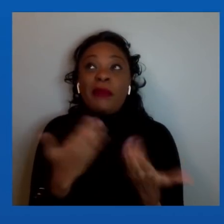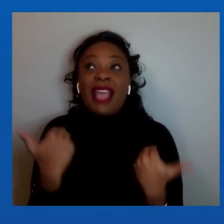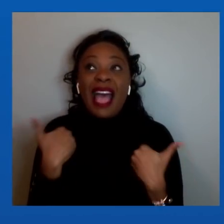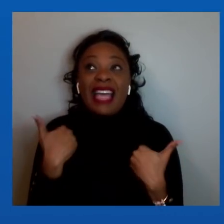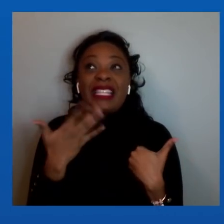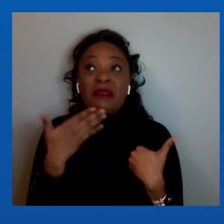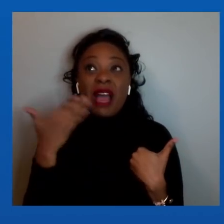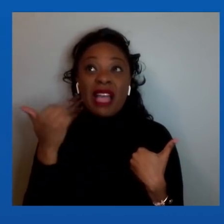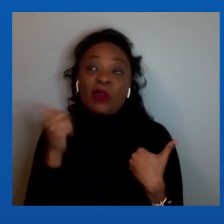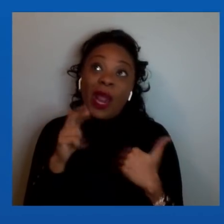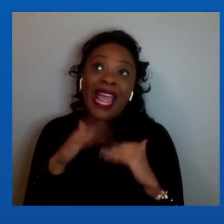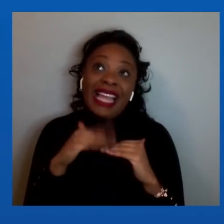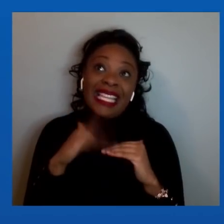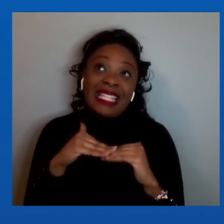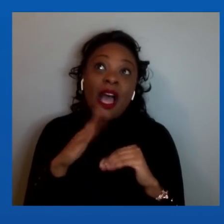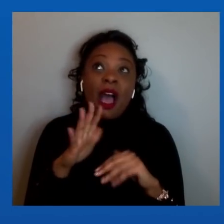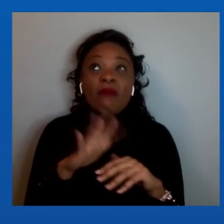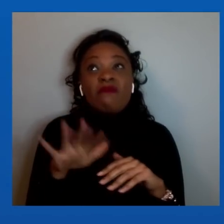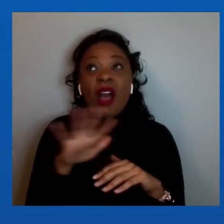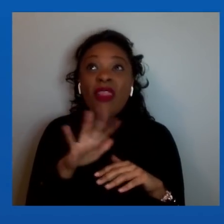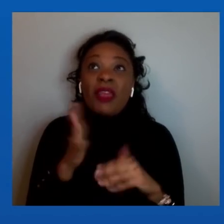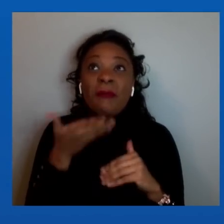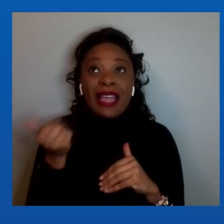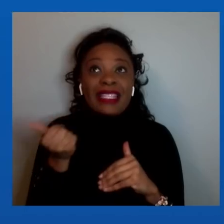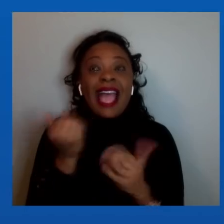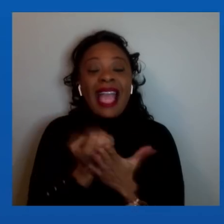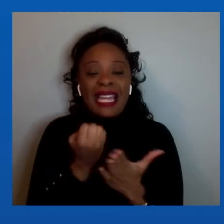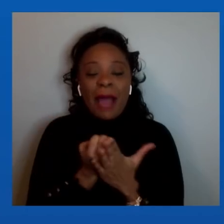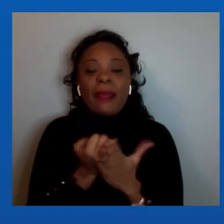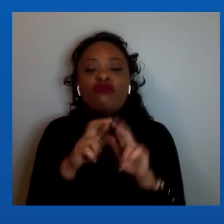among the best economic resumes in American history.